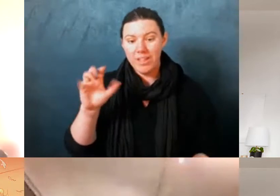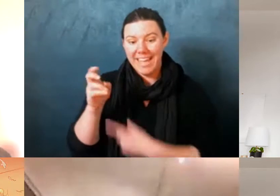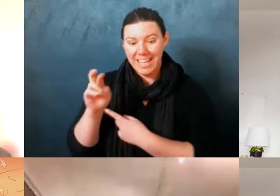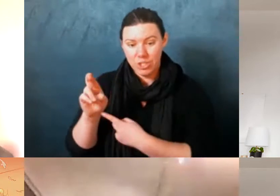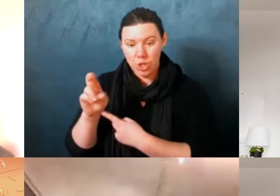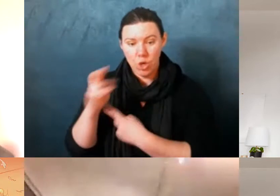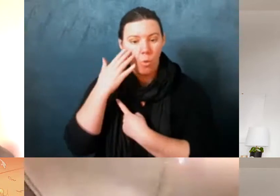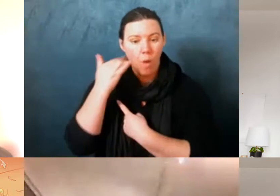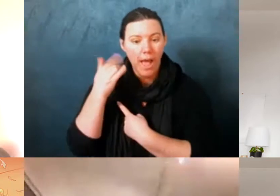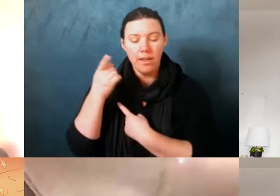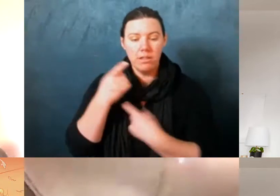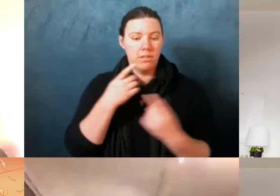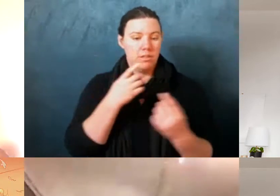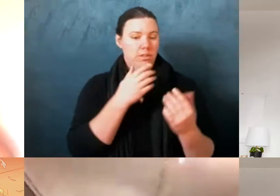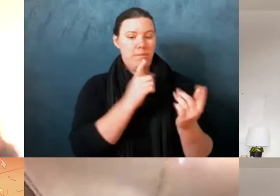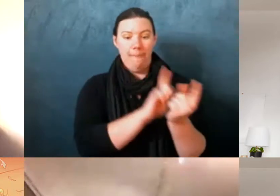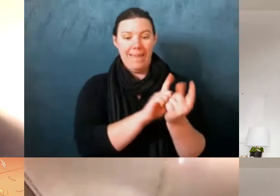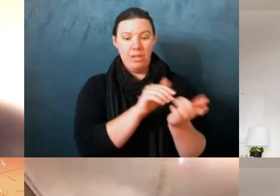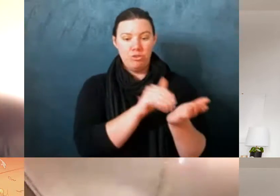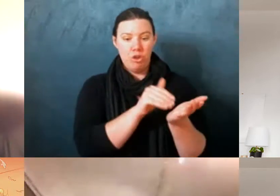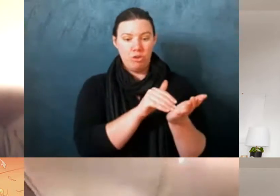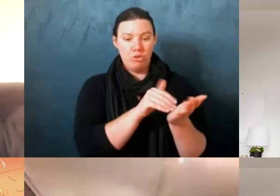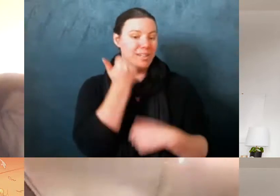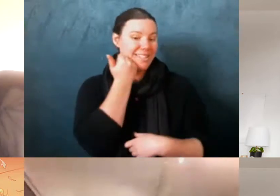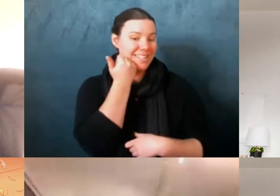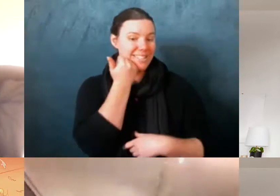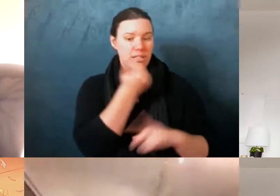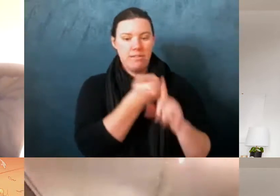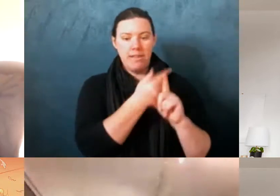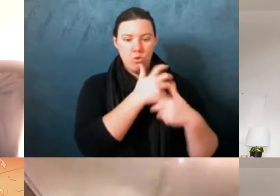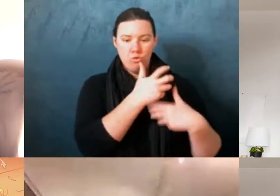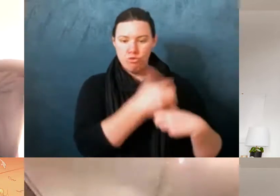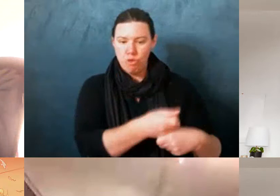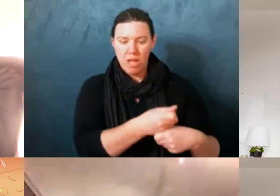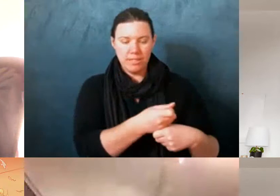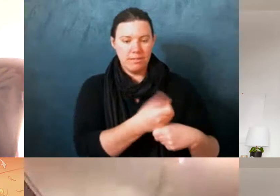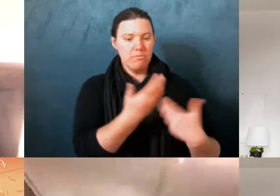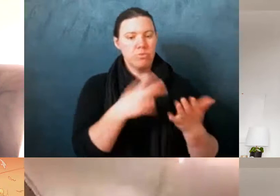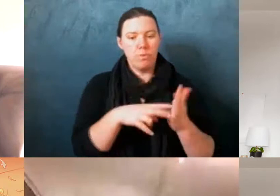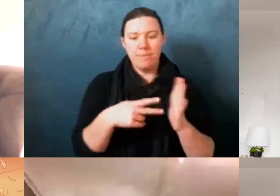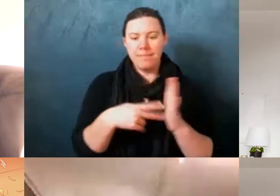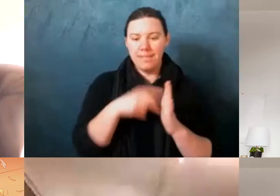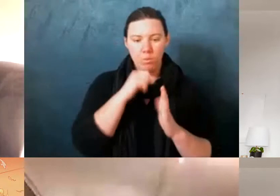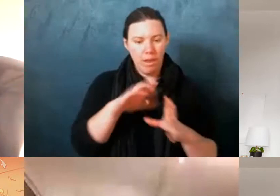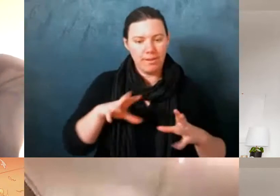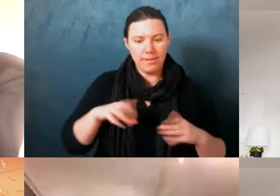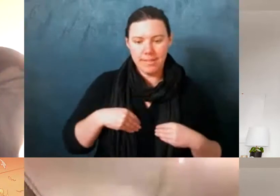that they don't trust. So therefore, treatment plans are not being accepted. One of the things that would be crucial